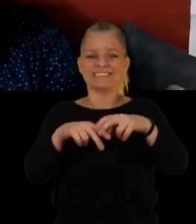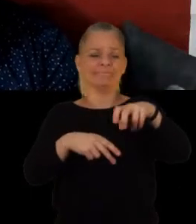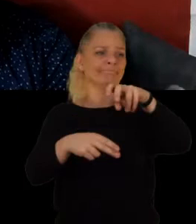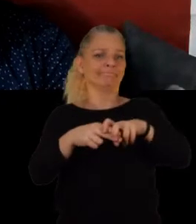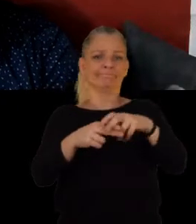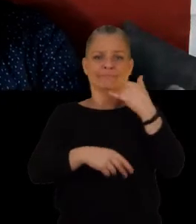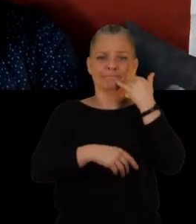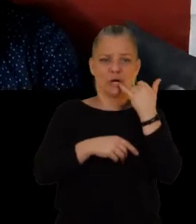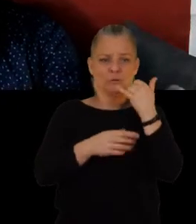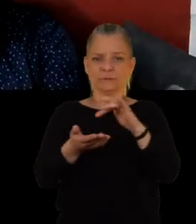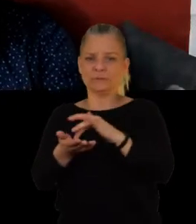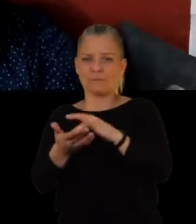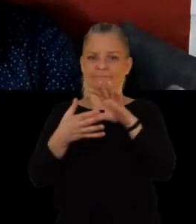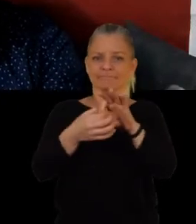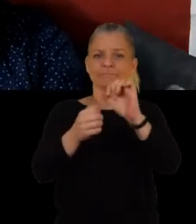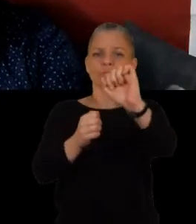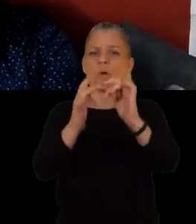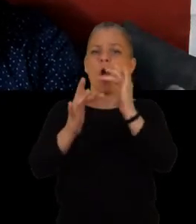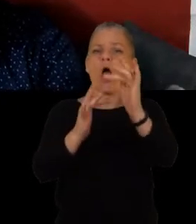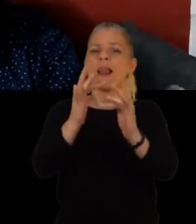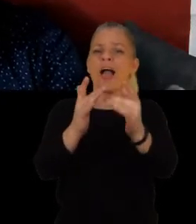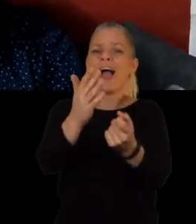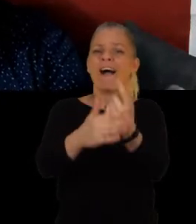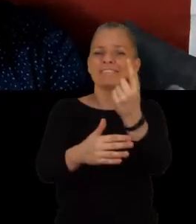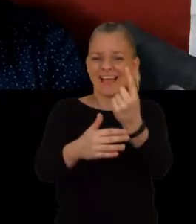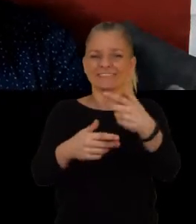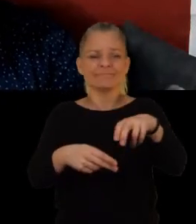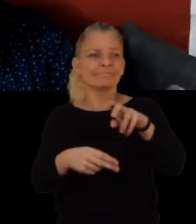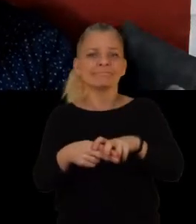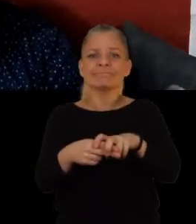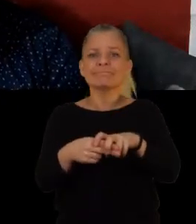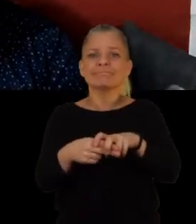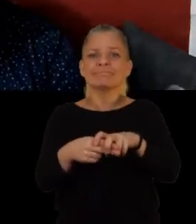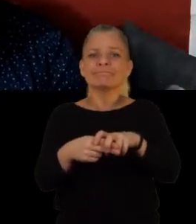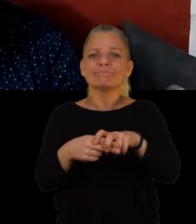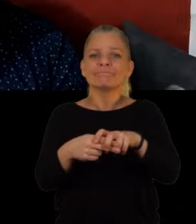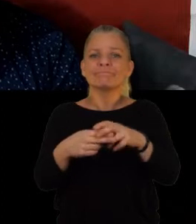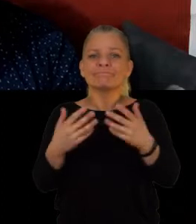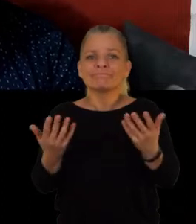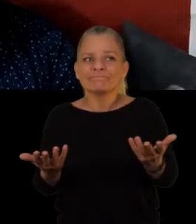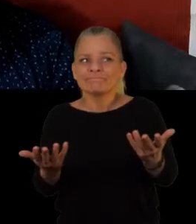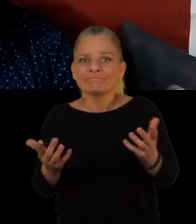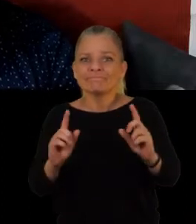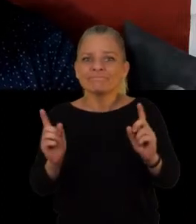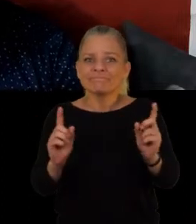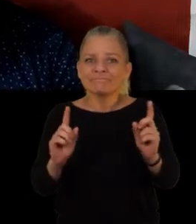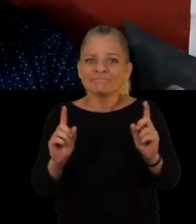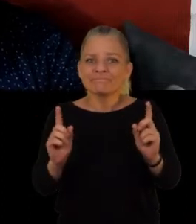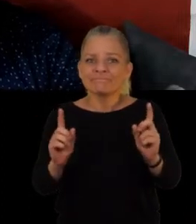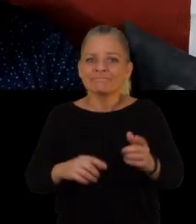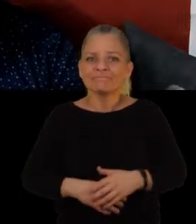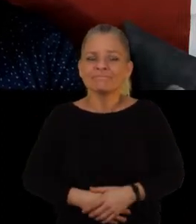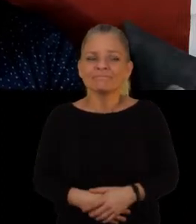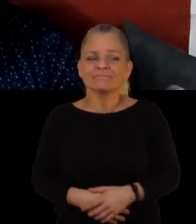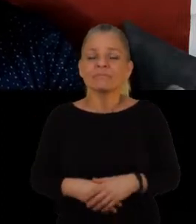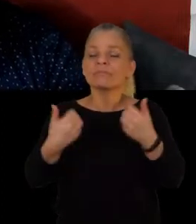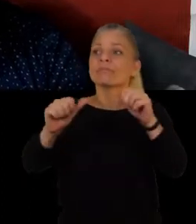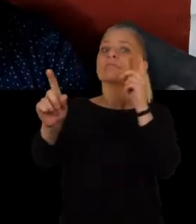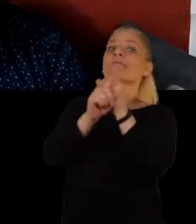North Queensferry sitting between a phone and a tablet um connecting to your online event and then